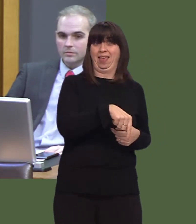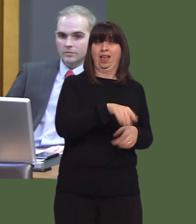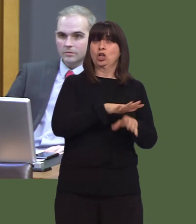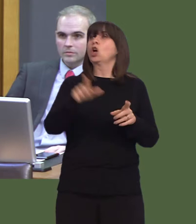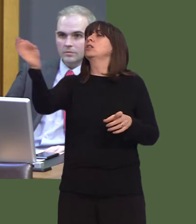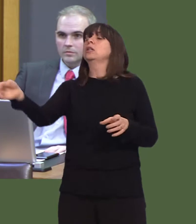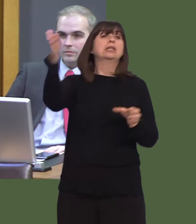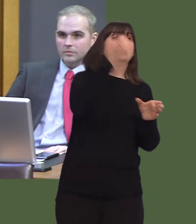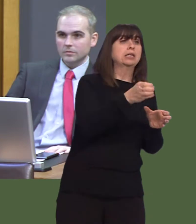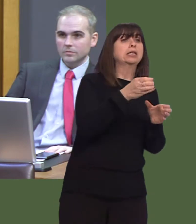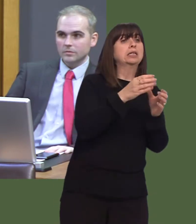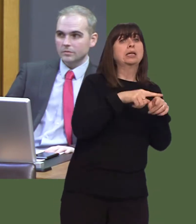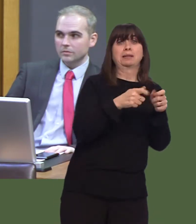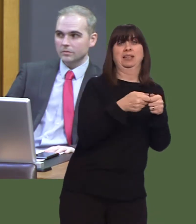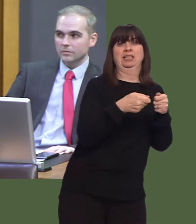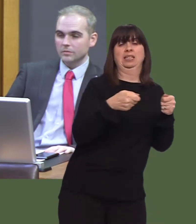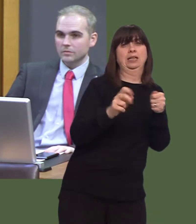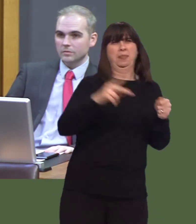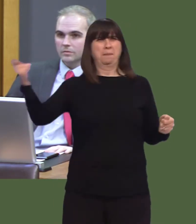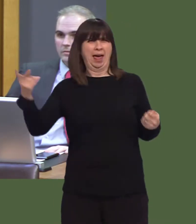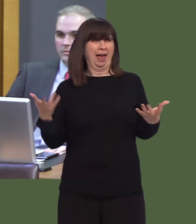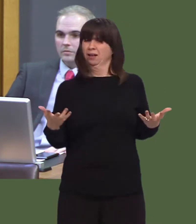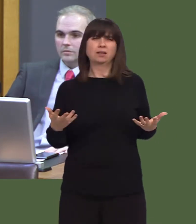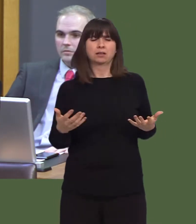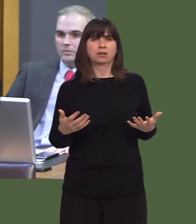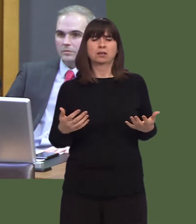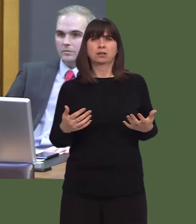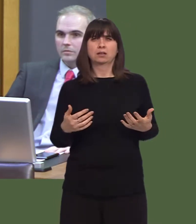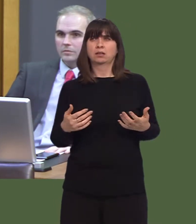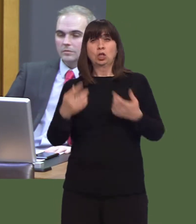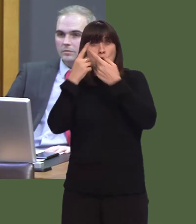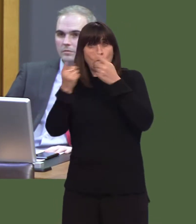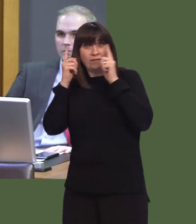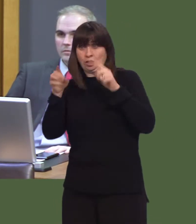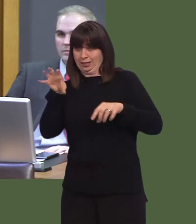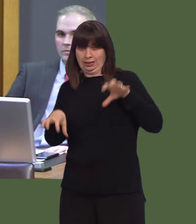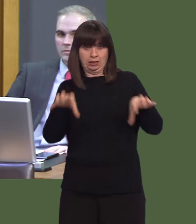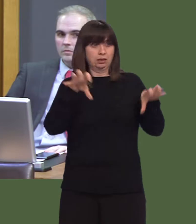And, incidentally, those universities that work in partnership on this are making very positive